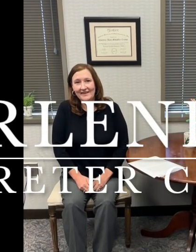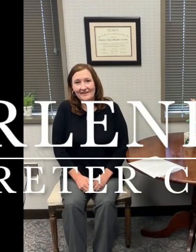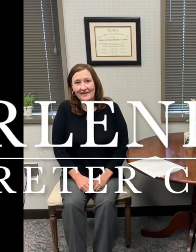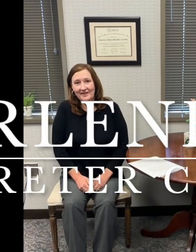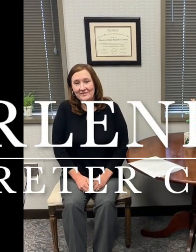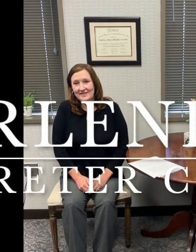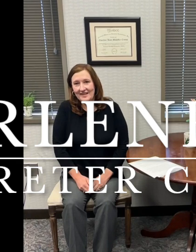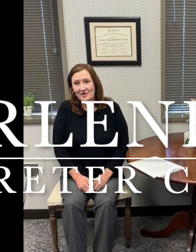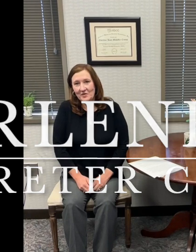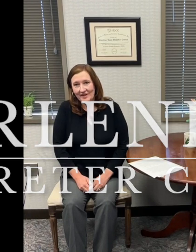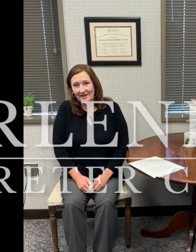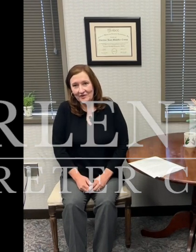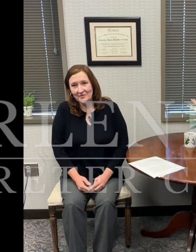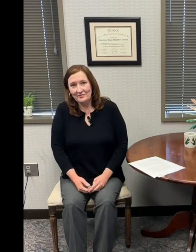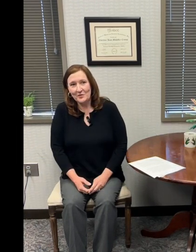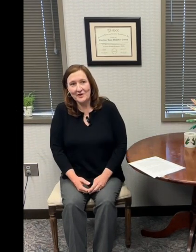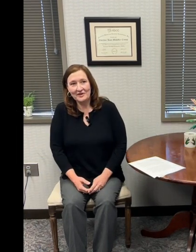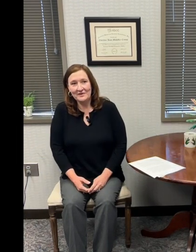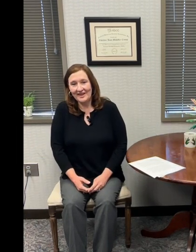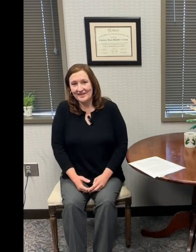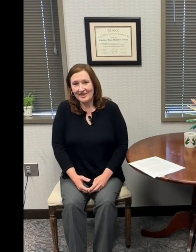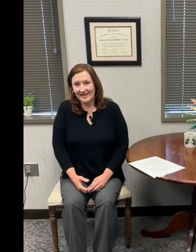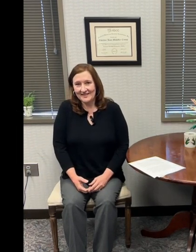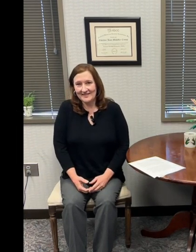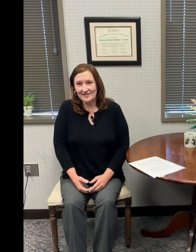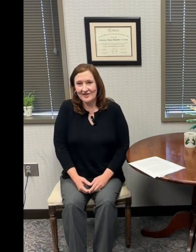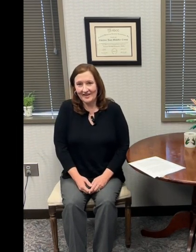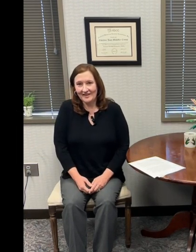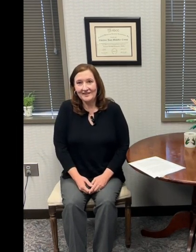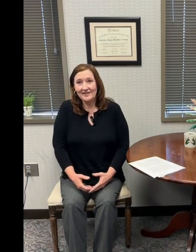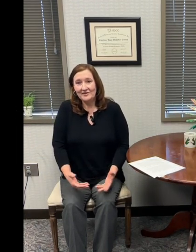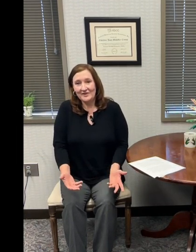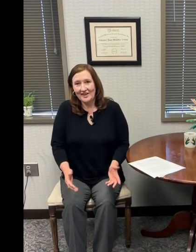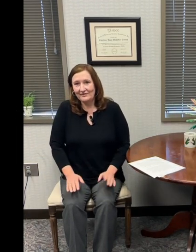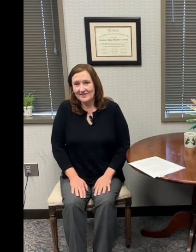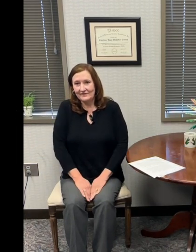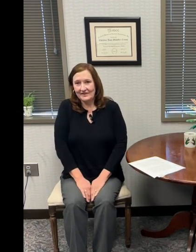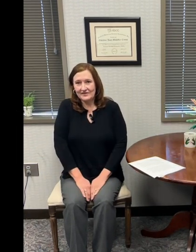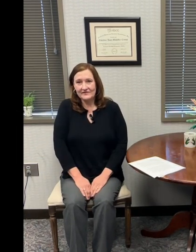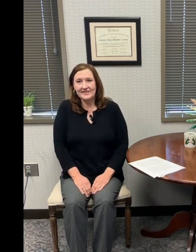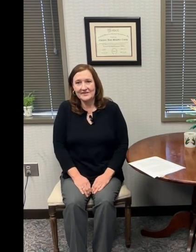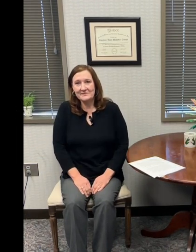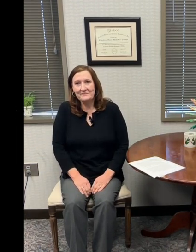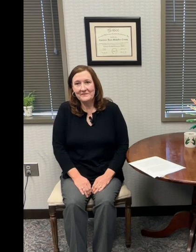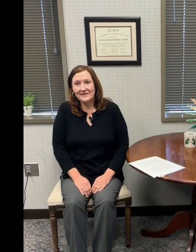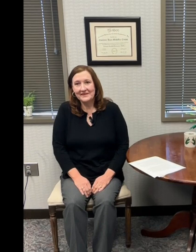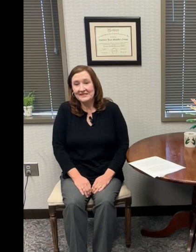and I'm the state coordinator for communication access and training with the office of De services